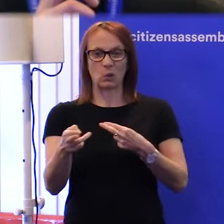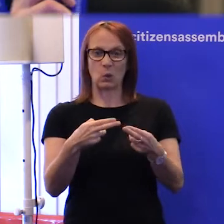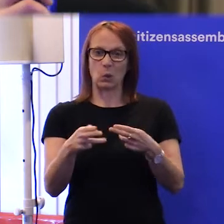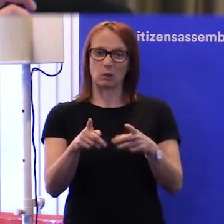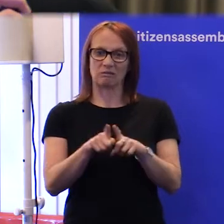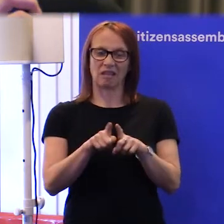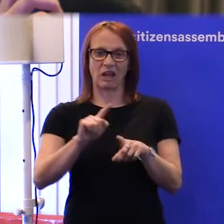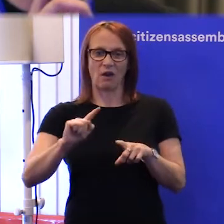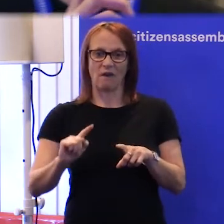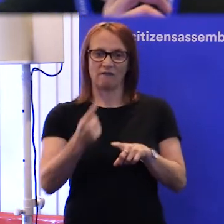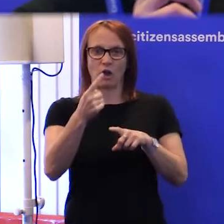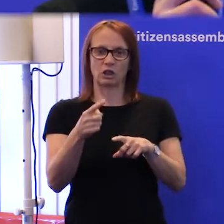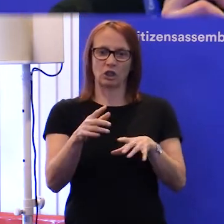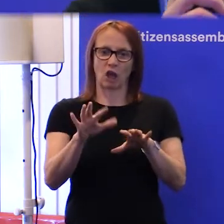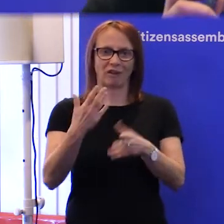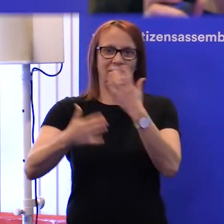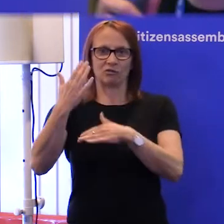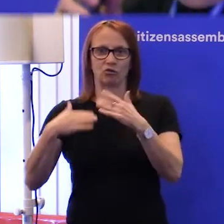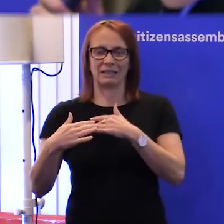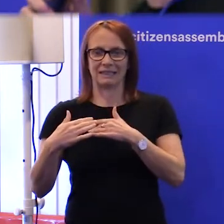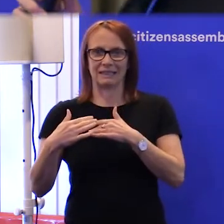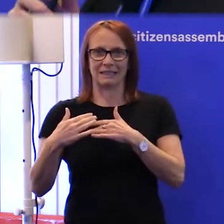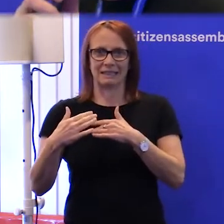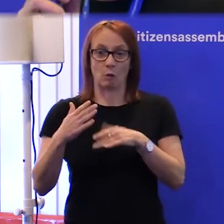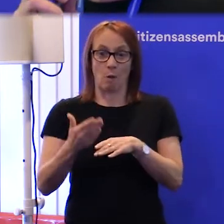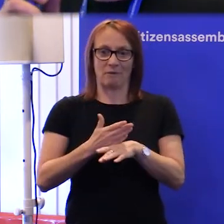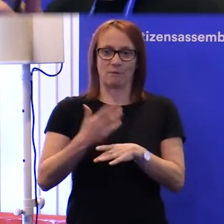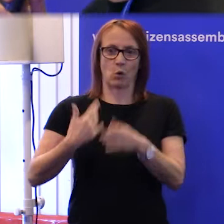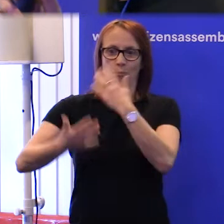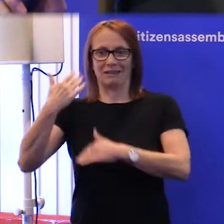history so it's the first time you get take on what's happening so these were